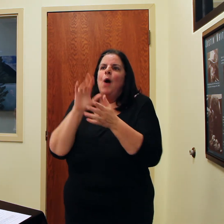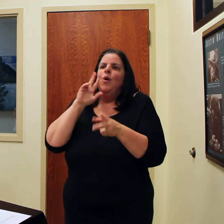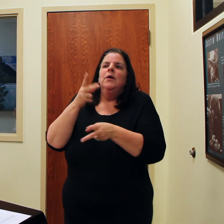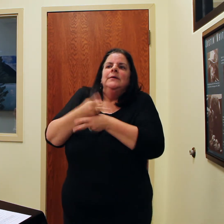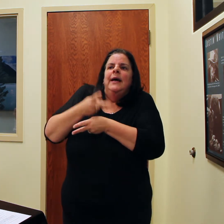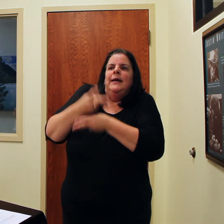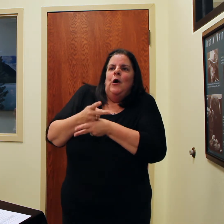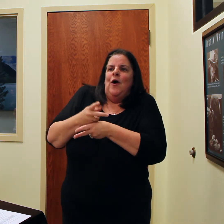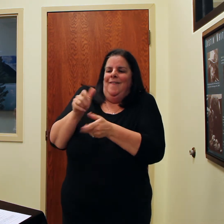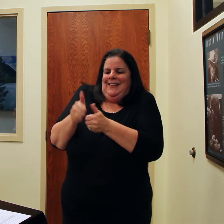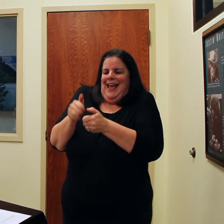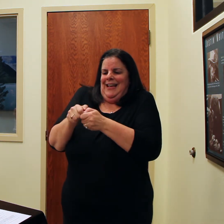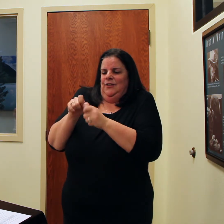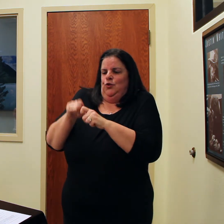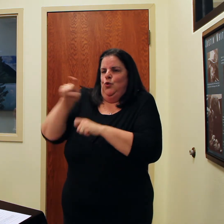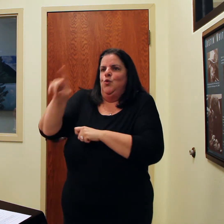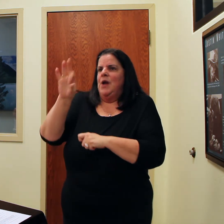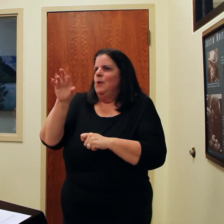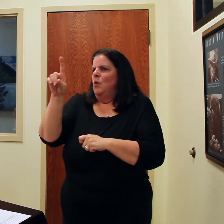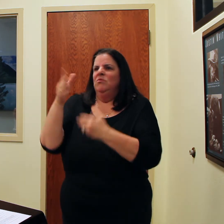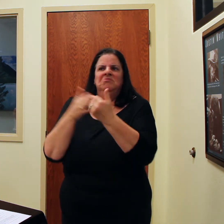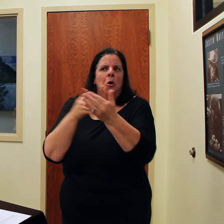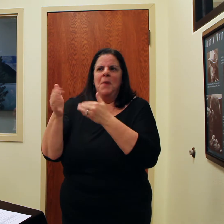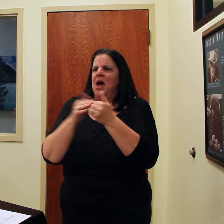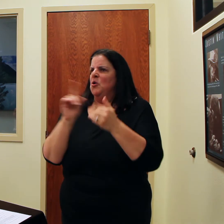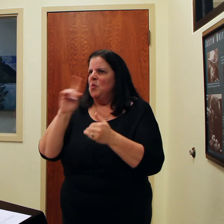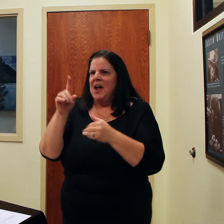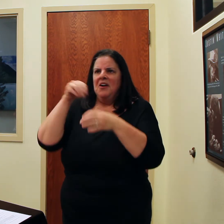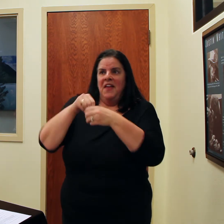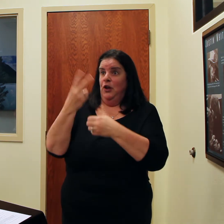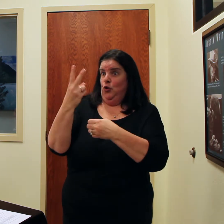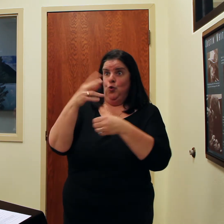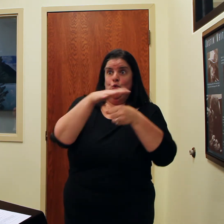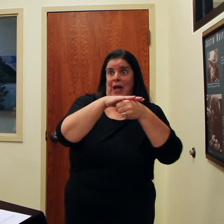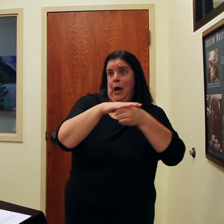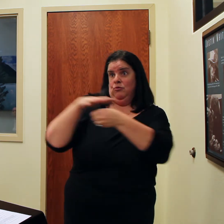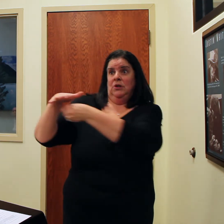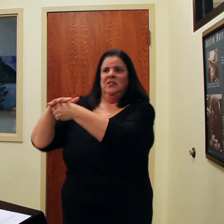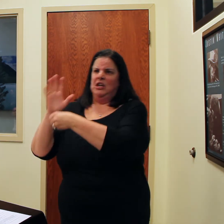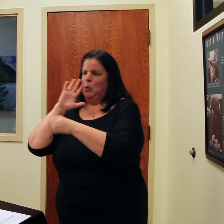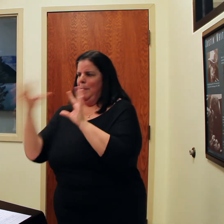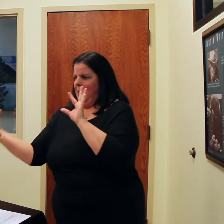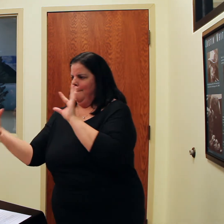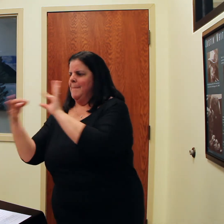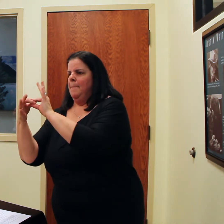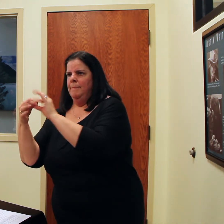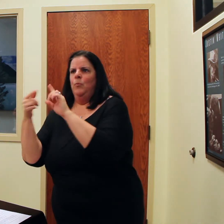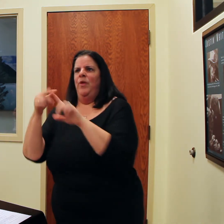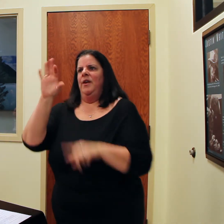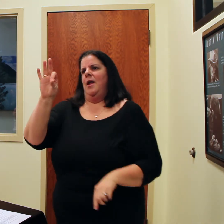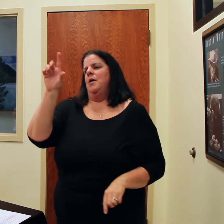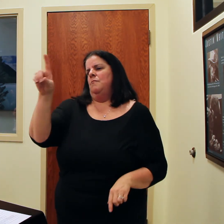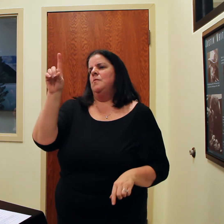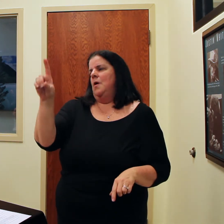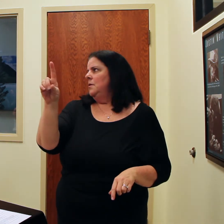so no matter in the two counties where ever you text from you're going to be put in touch with a 911, excuse me,